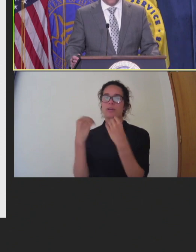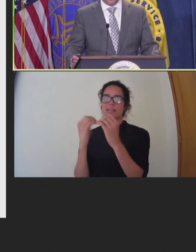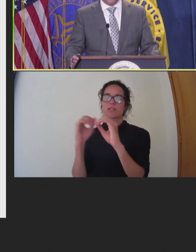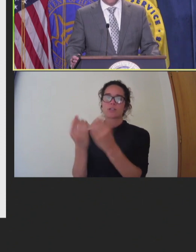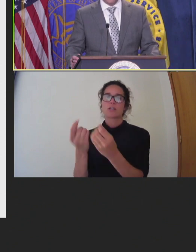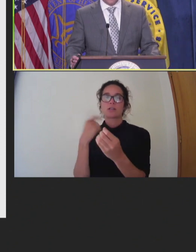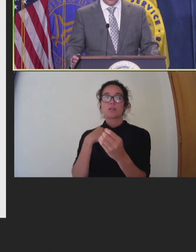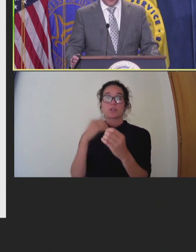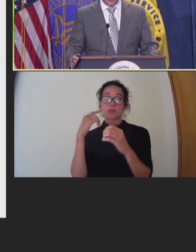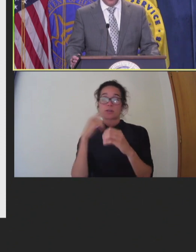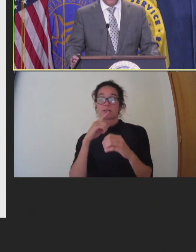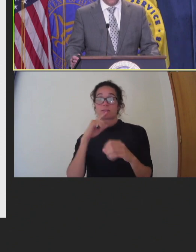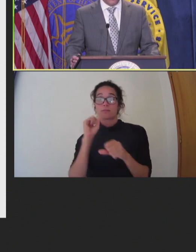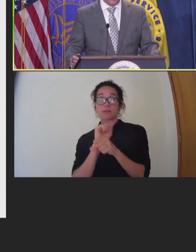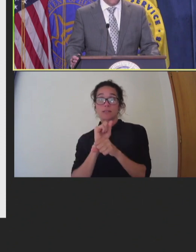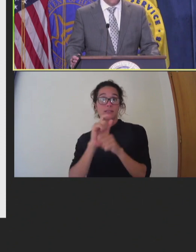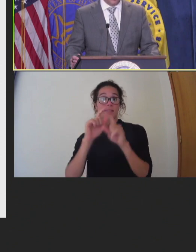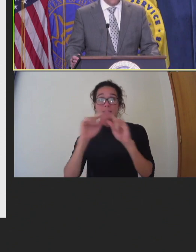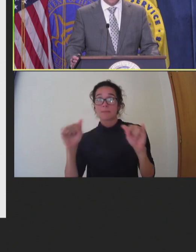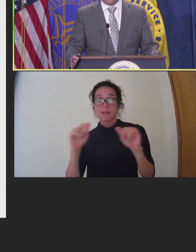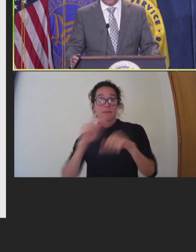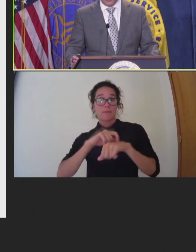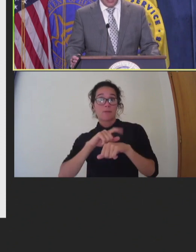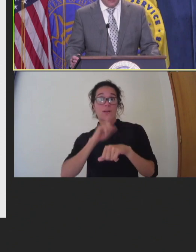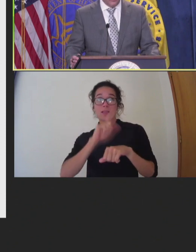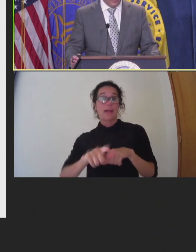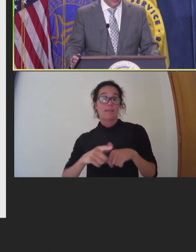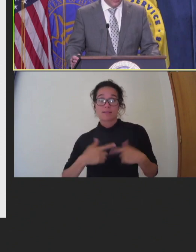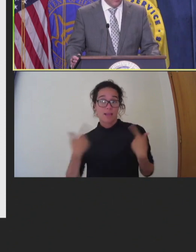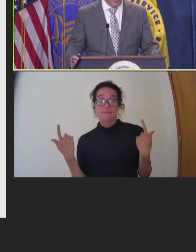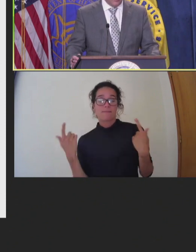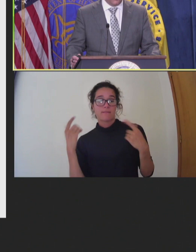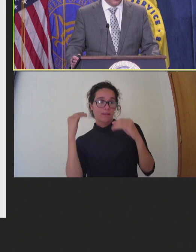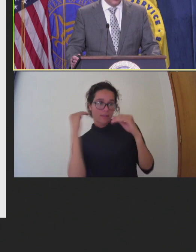on identifying measles cases because many of them had not seen it in the past.